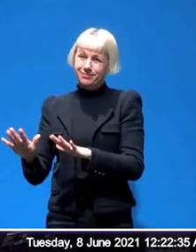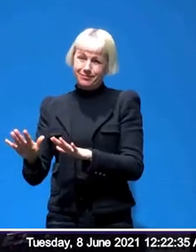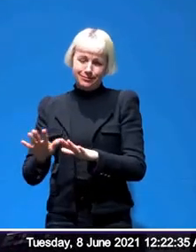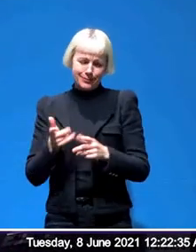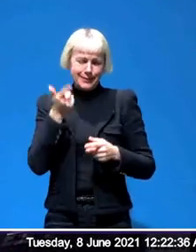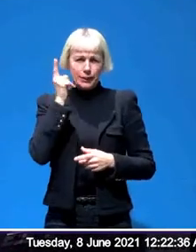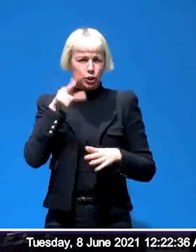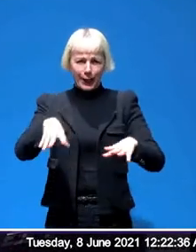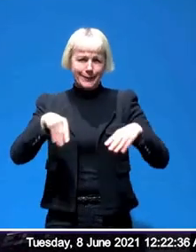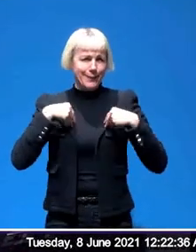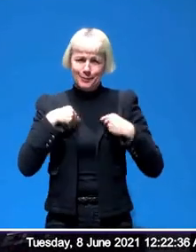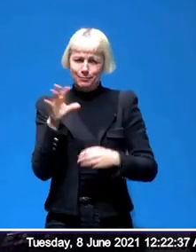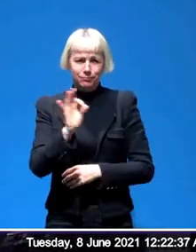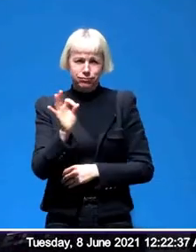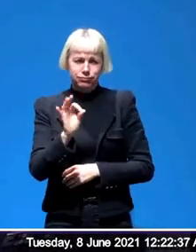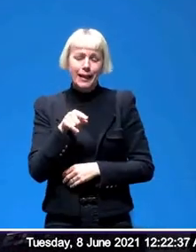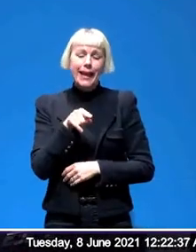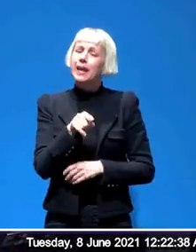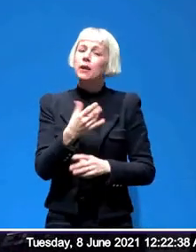He also regularly bit people.